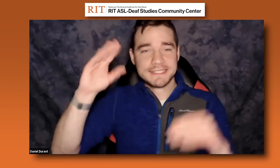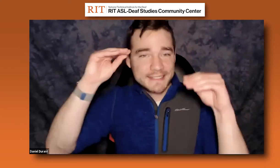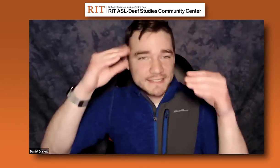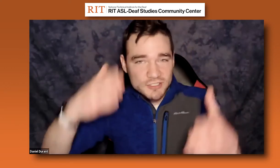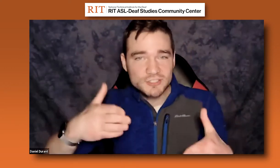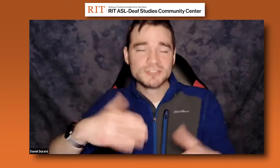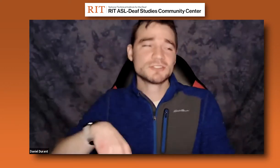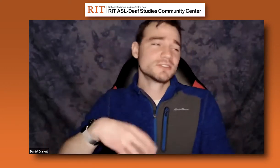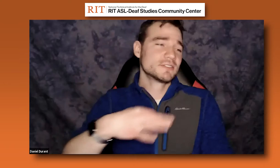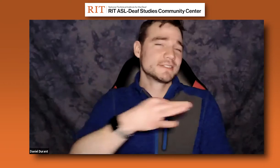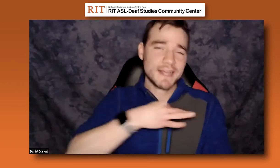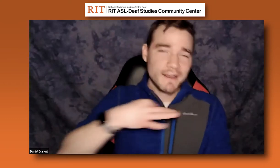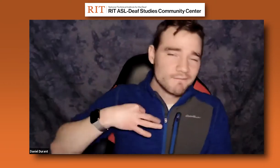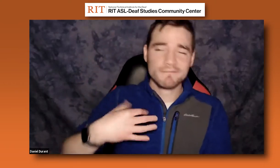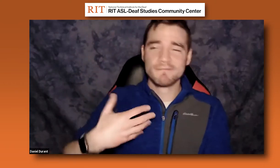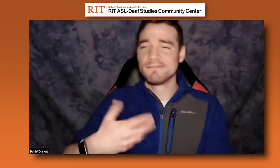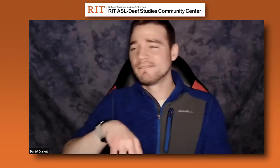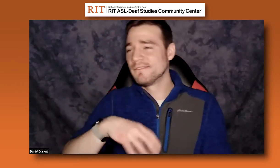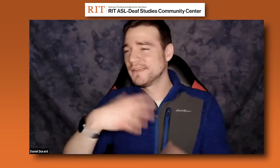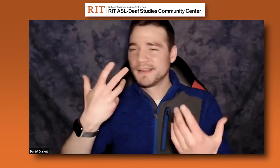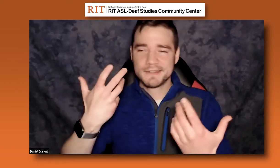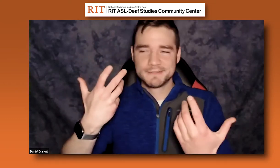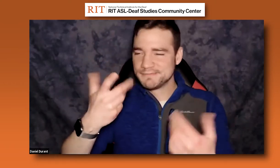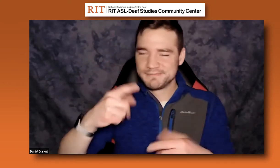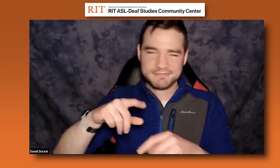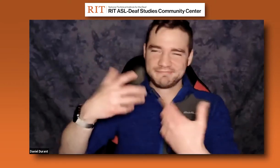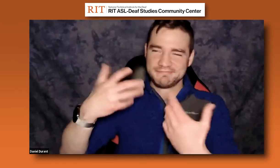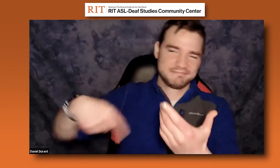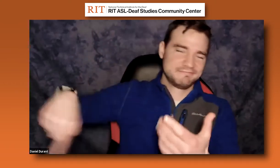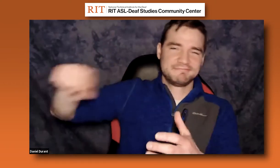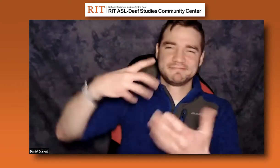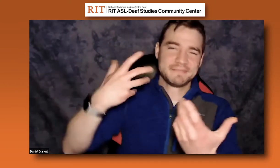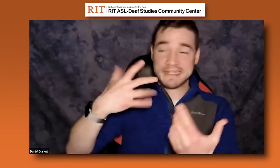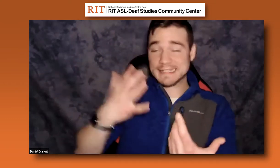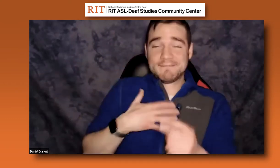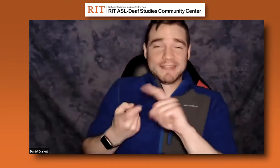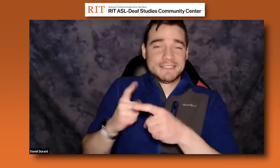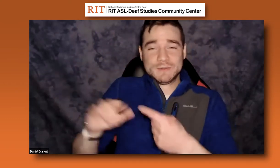The teachers there, the staff members at the school,